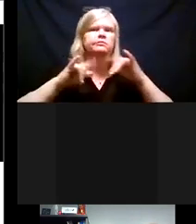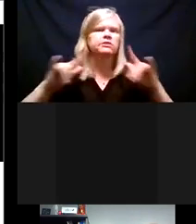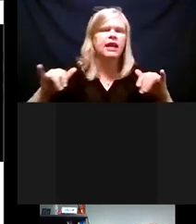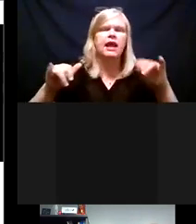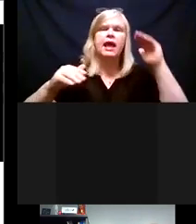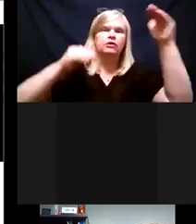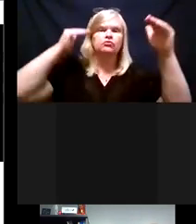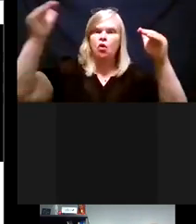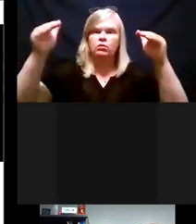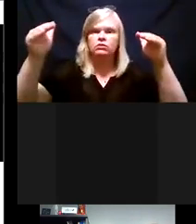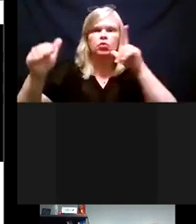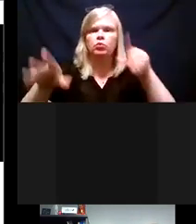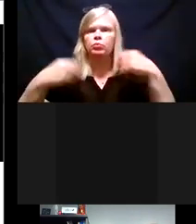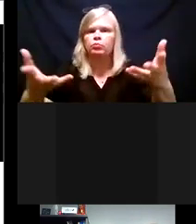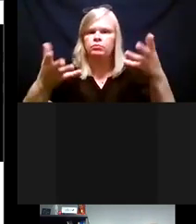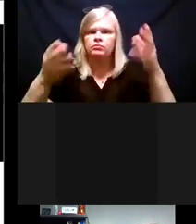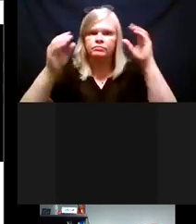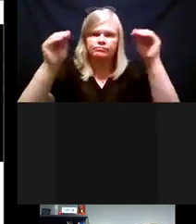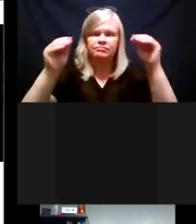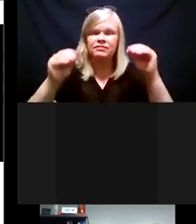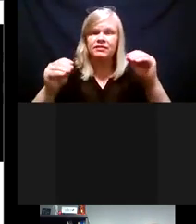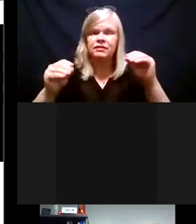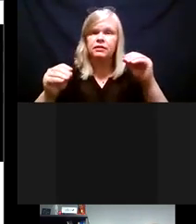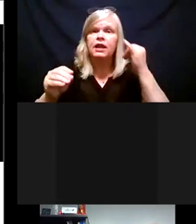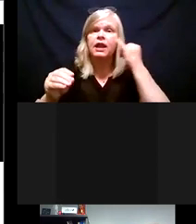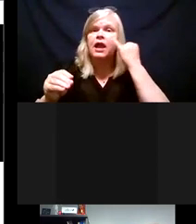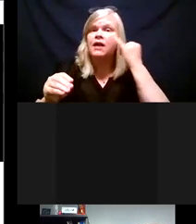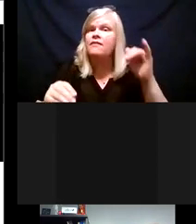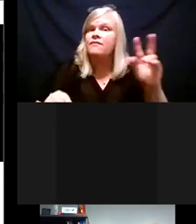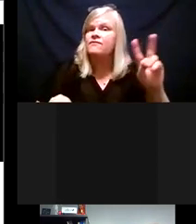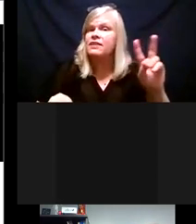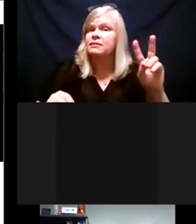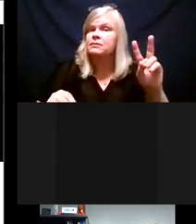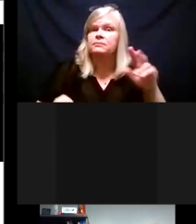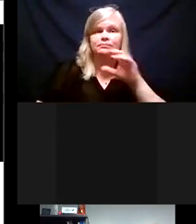IS A NEW CLASS, IF THE VICTIM IS 13 OR OLDER.